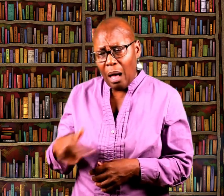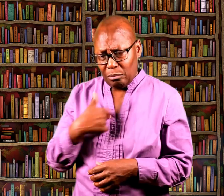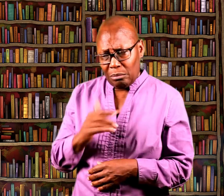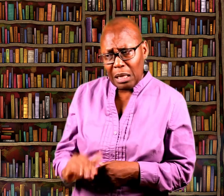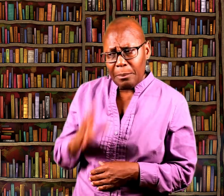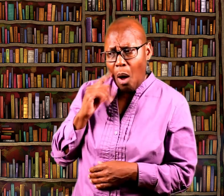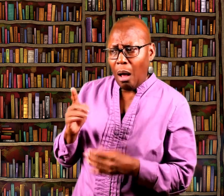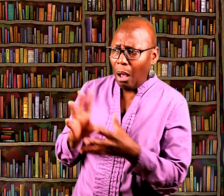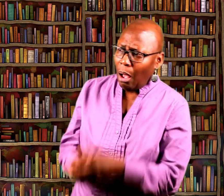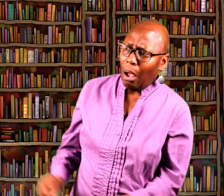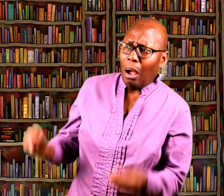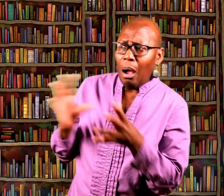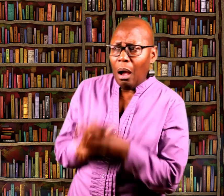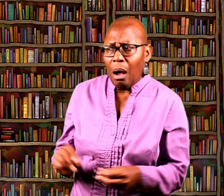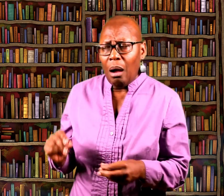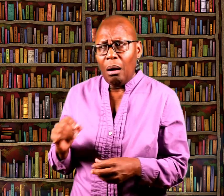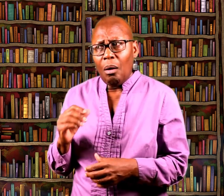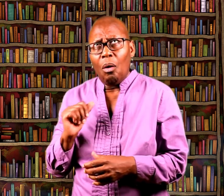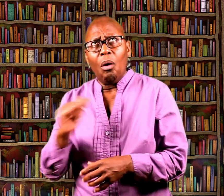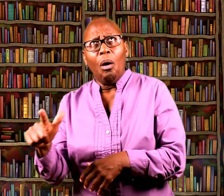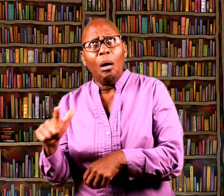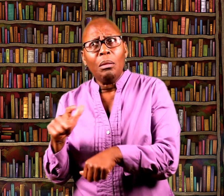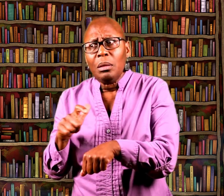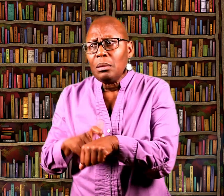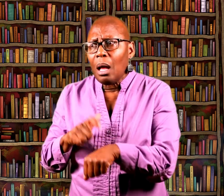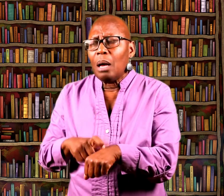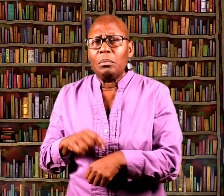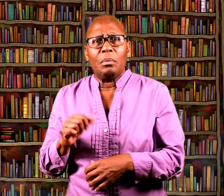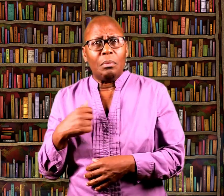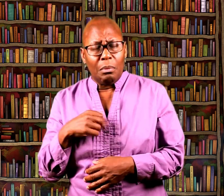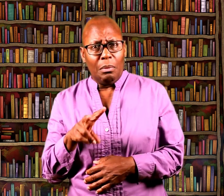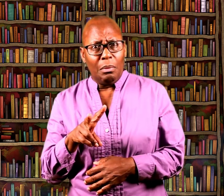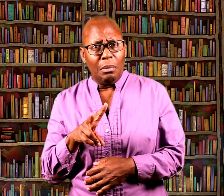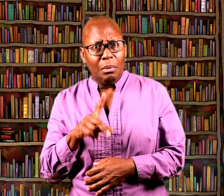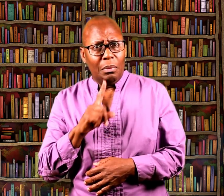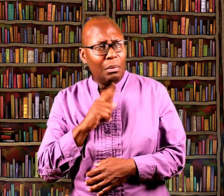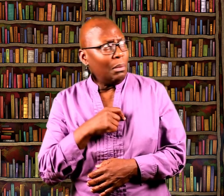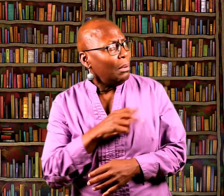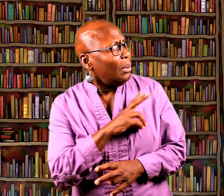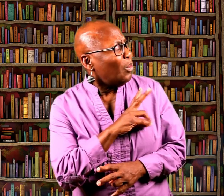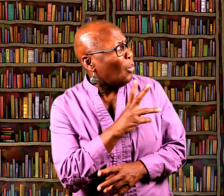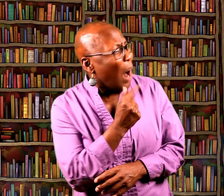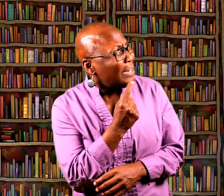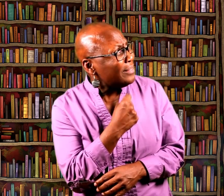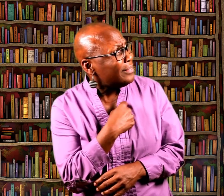"Remember you tend to like to tell stories? When I was little, that was you, telling me stories all the time."